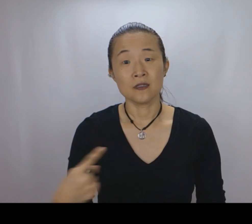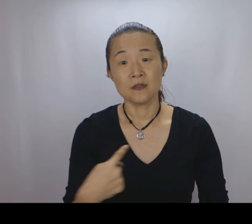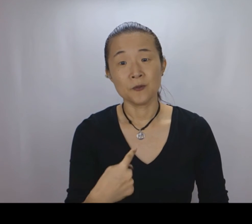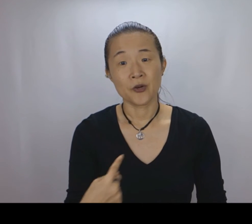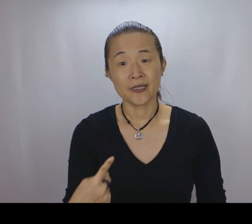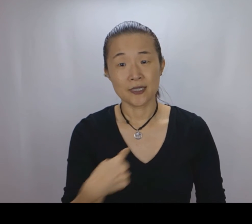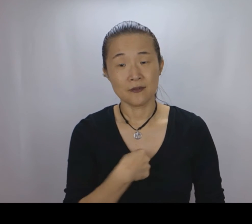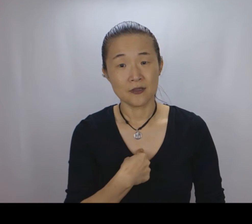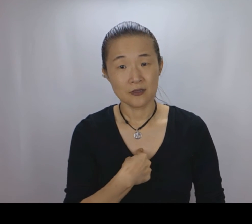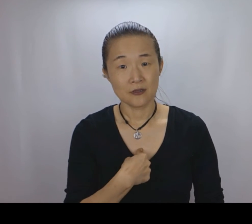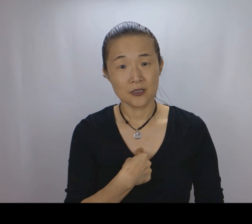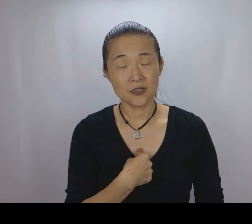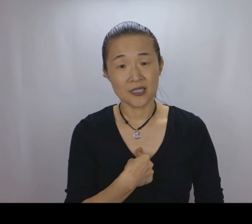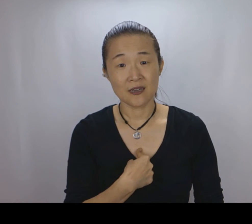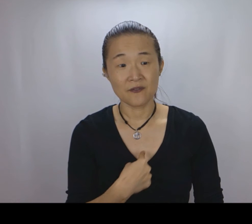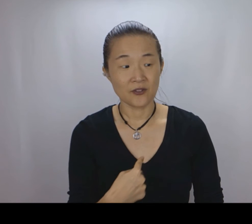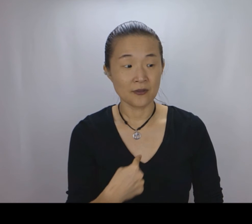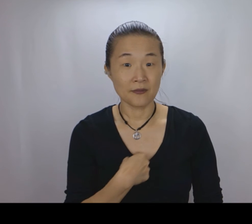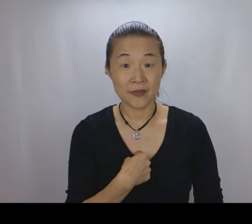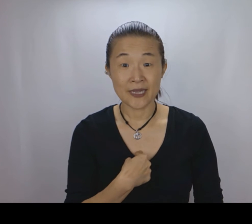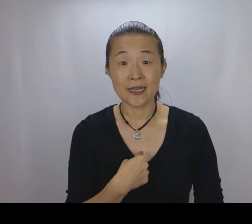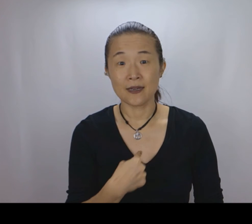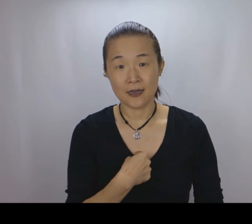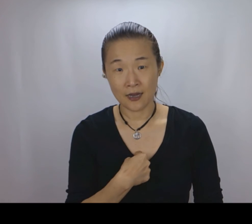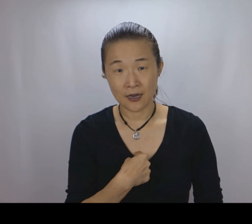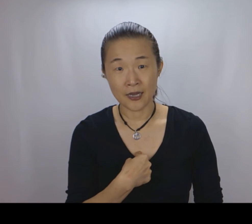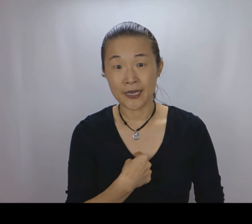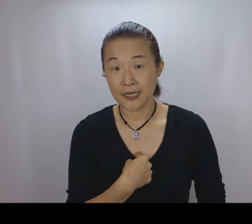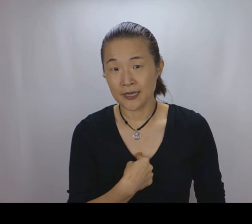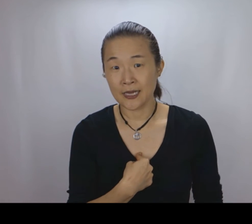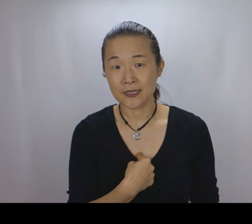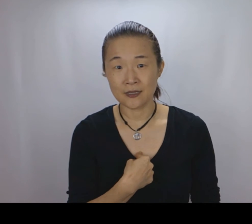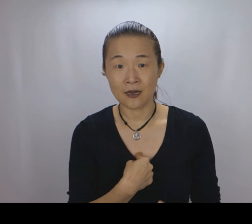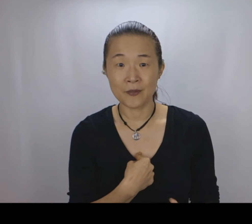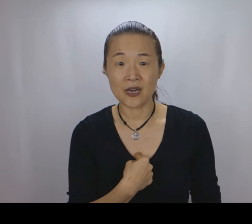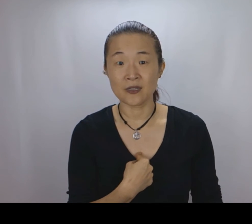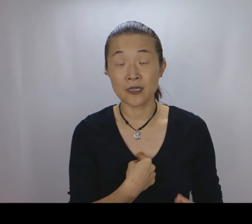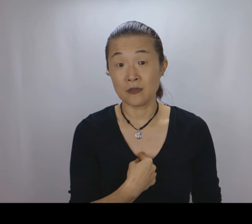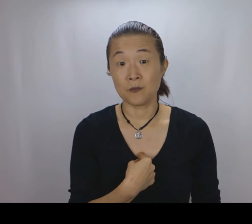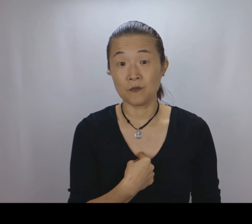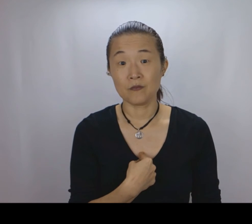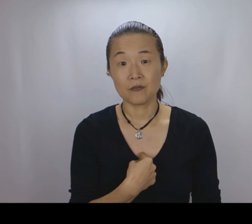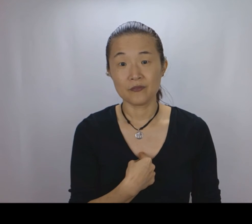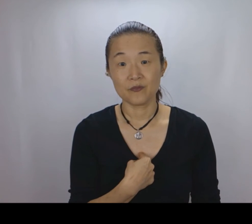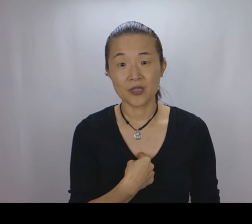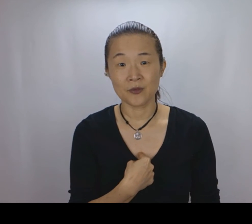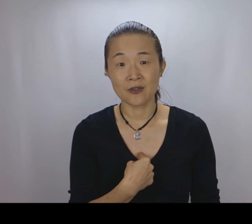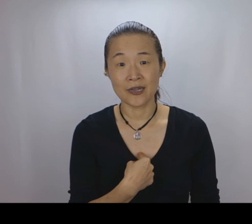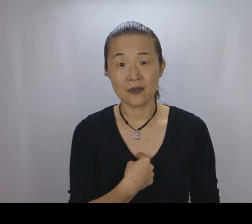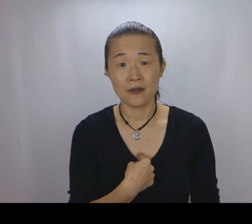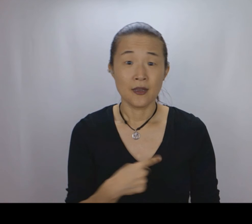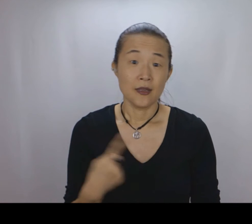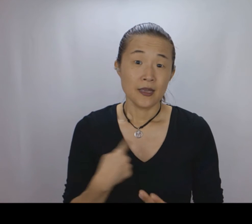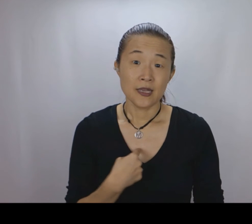So, you point to yourself for me/I . That's automatically the pronoun.